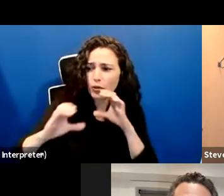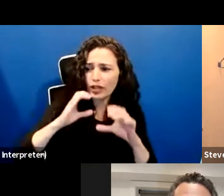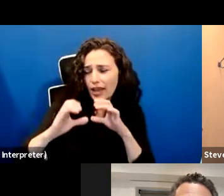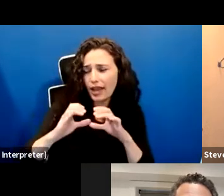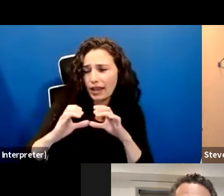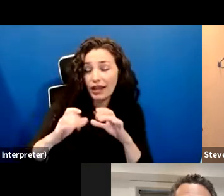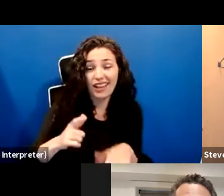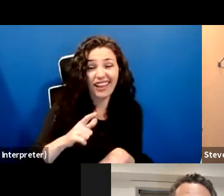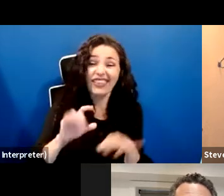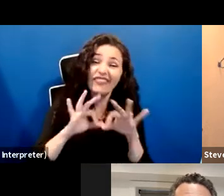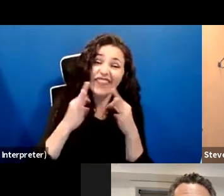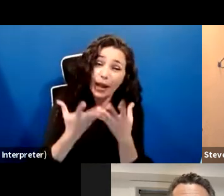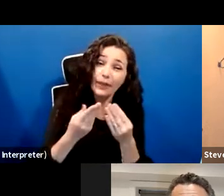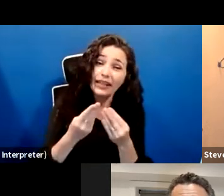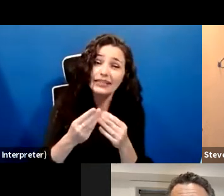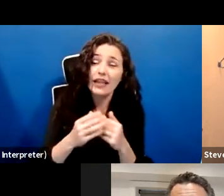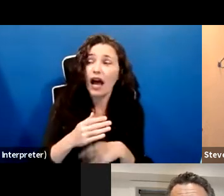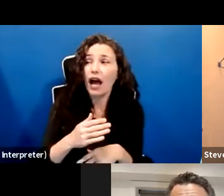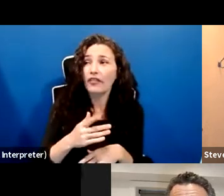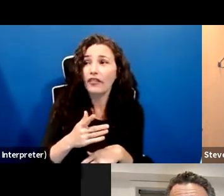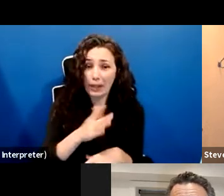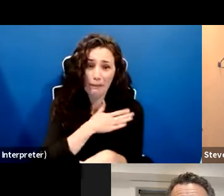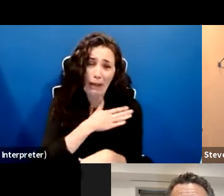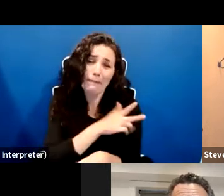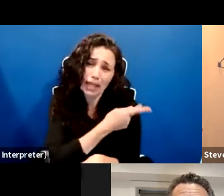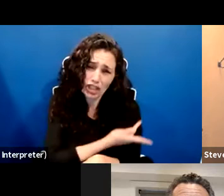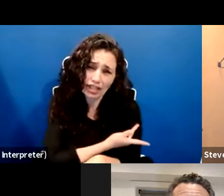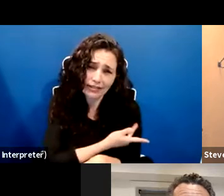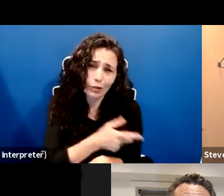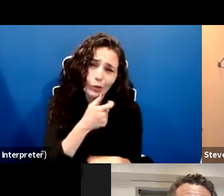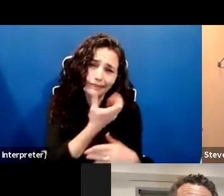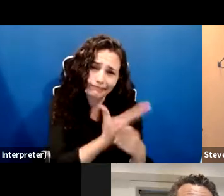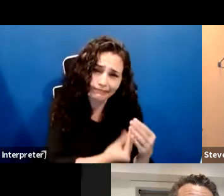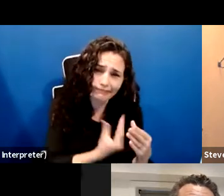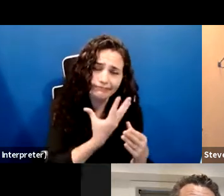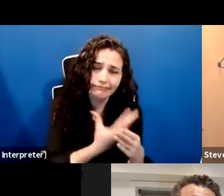You can imagine that we've lost patients during the filming, and that the families then have to